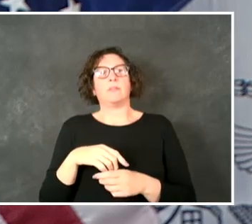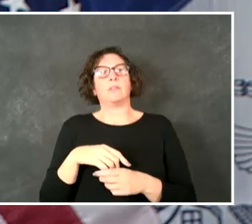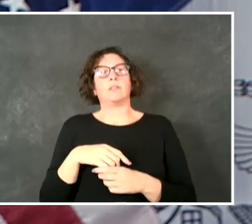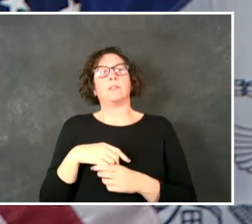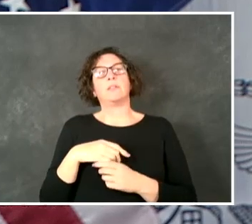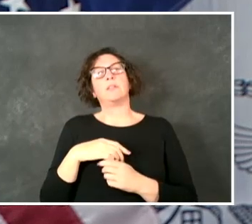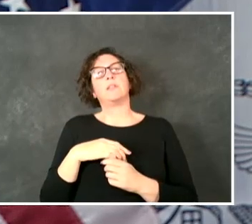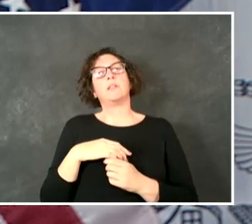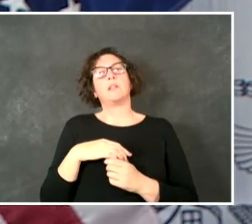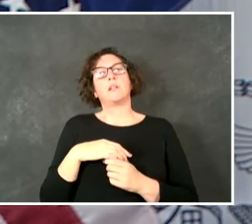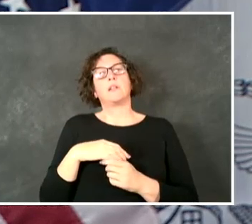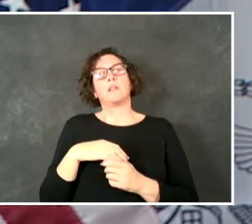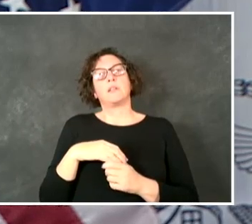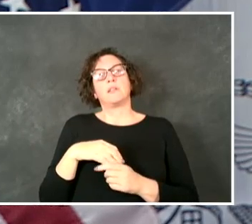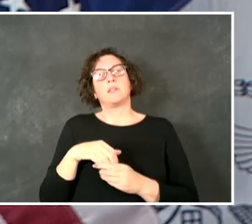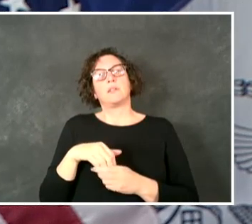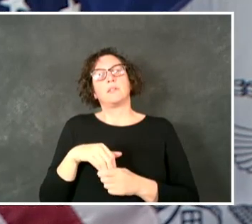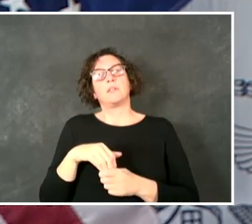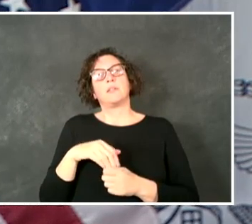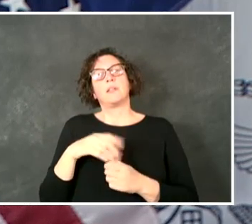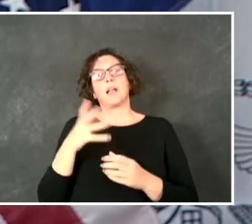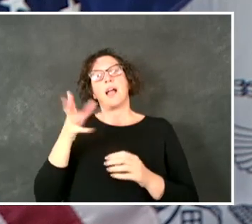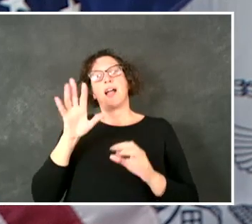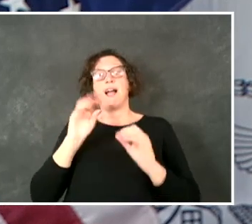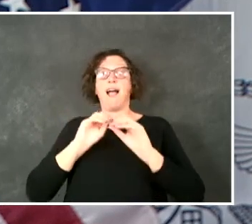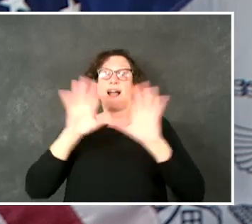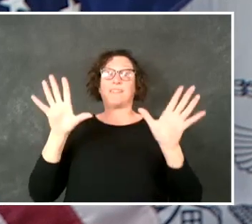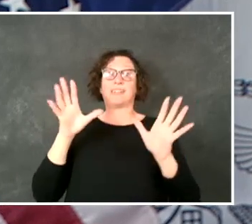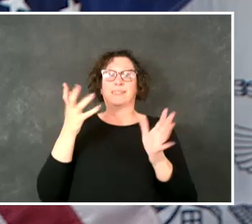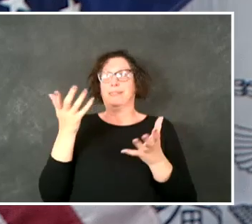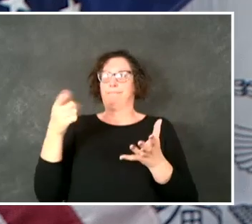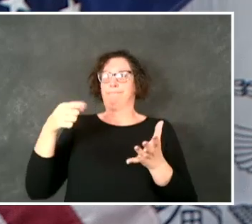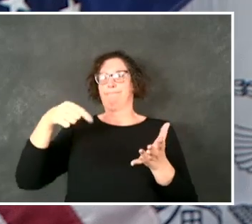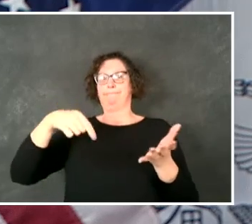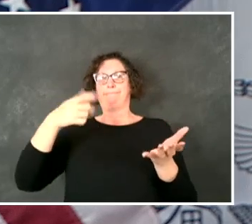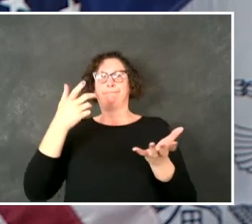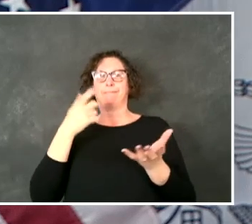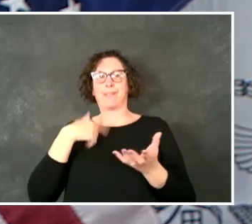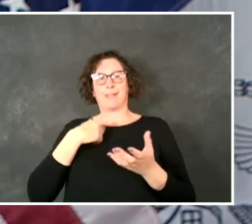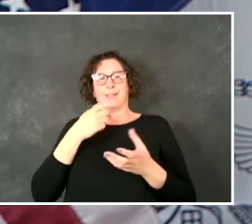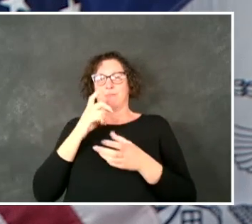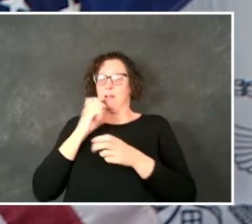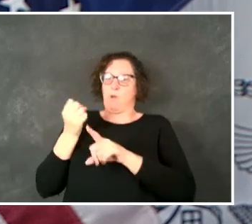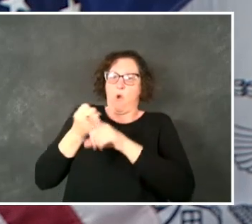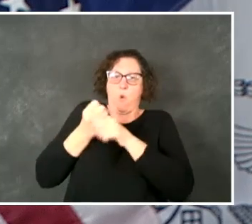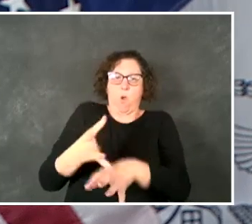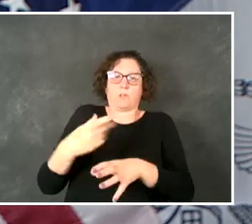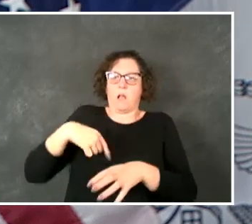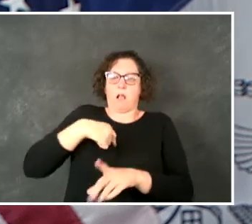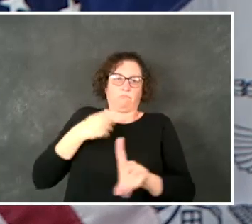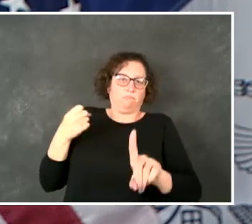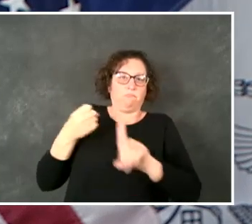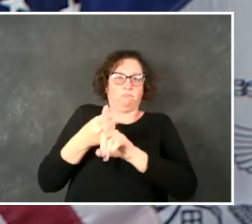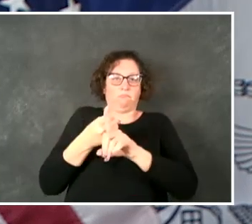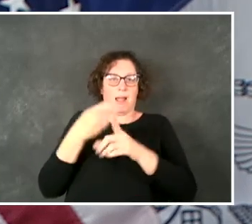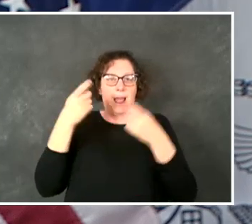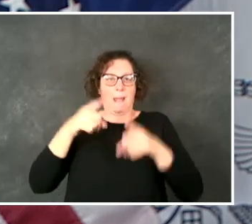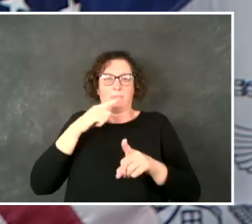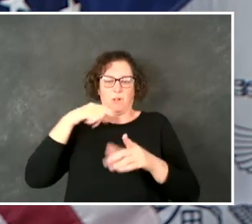HANDFUL OF CITIES AS THE TRUE INTERNATIONAL CAPITAL. THAT OBVIOUSLY IN